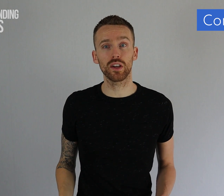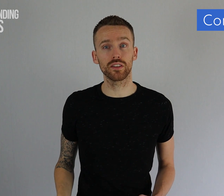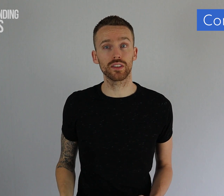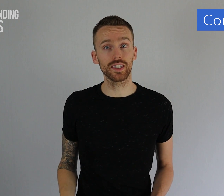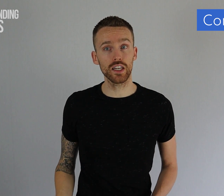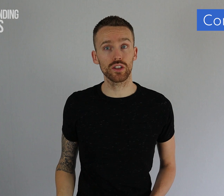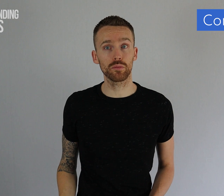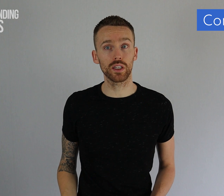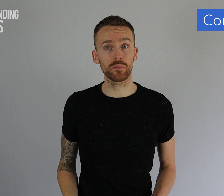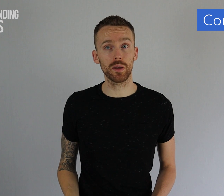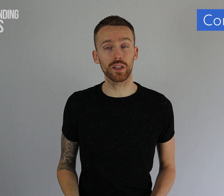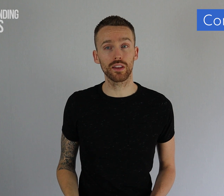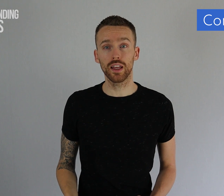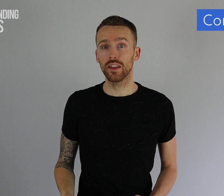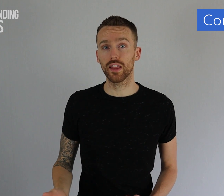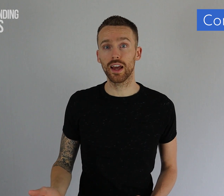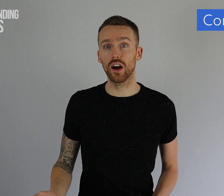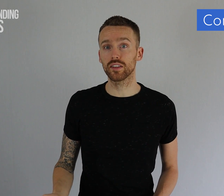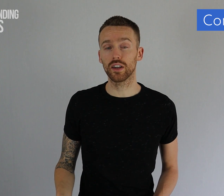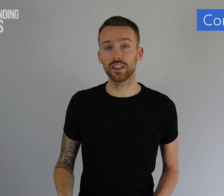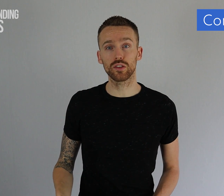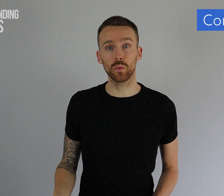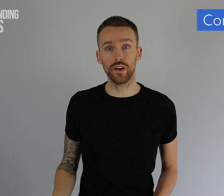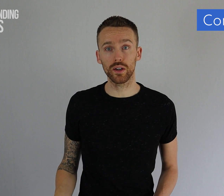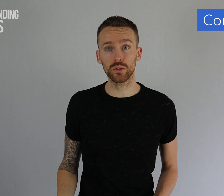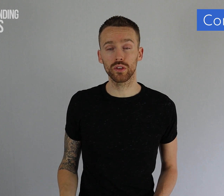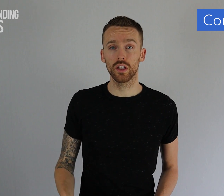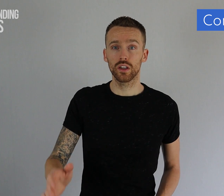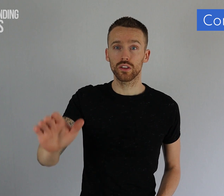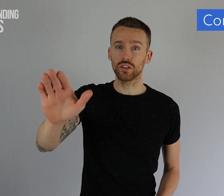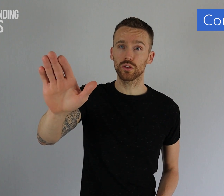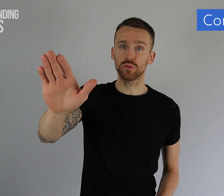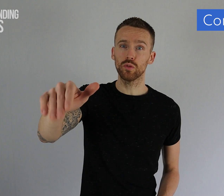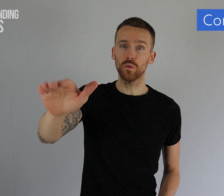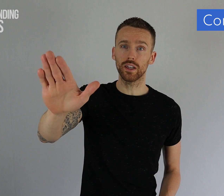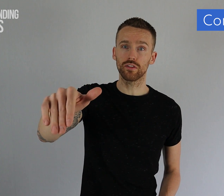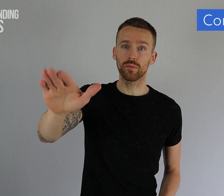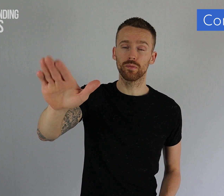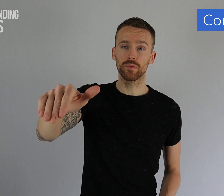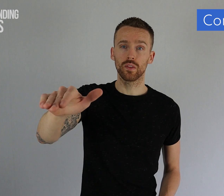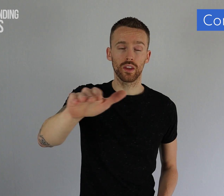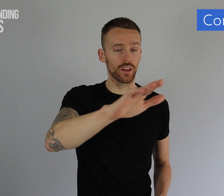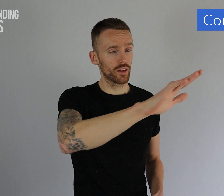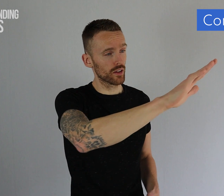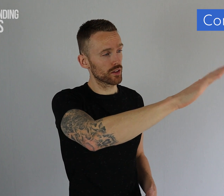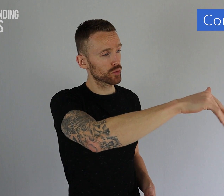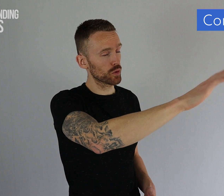person's attention because maybe their eyesight is somewhere else, just do a small wave. Small